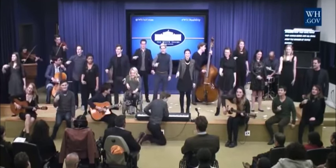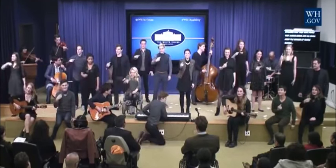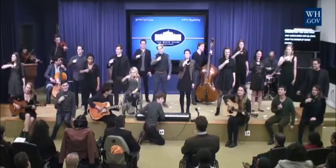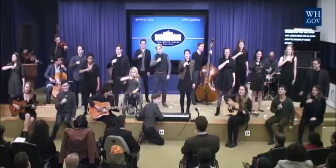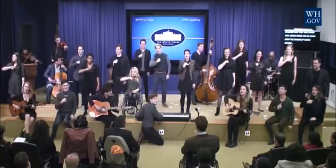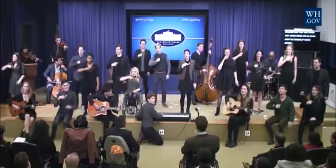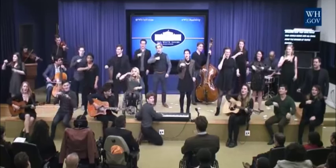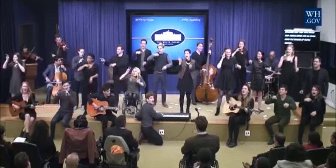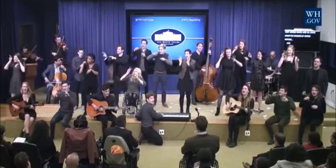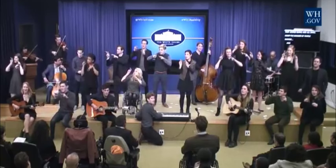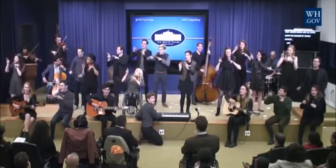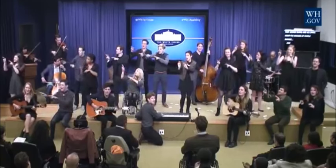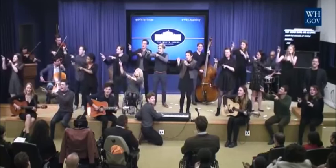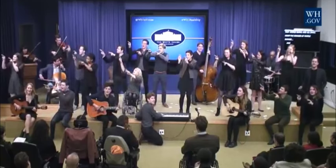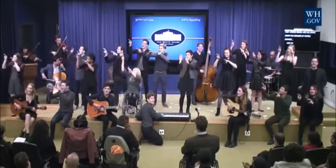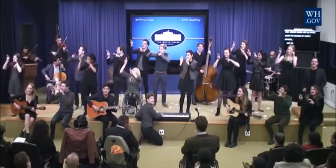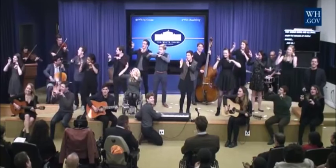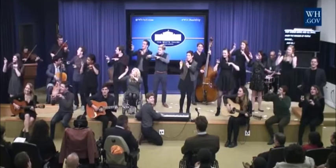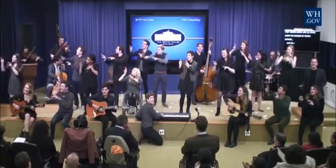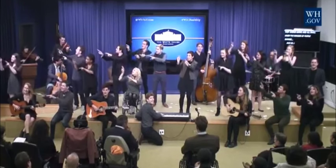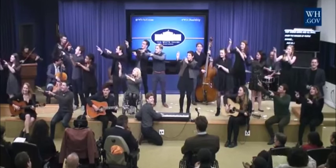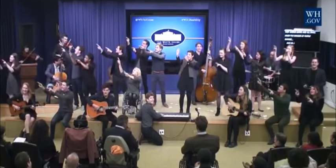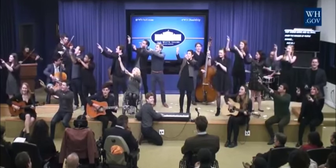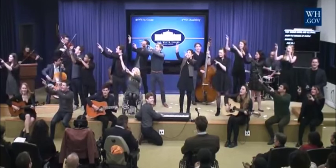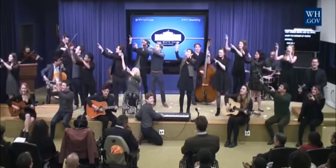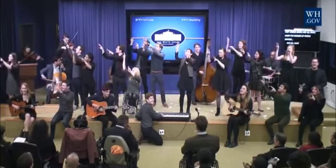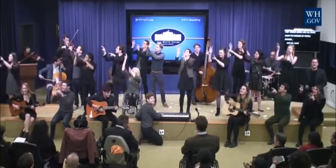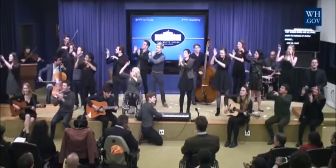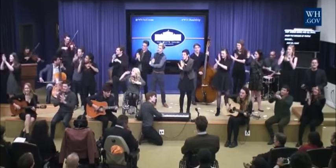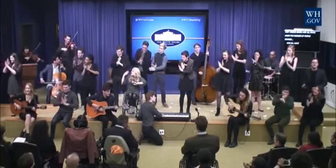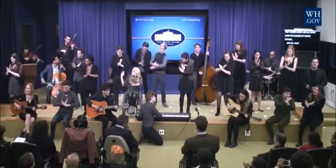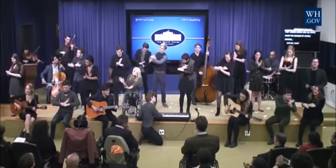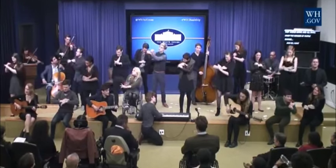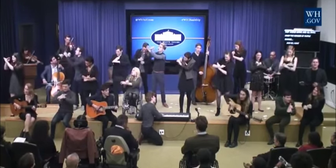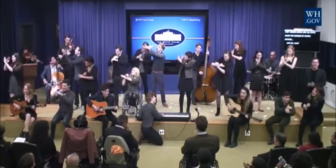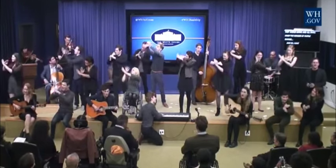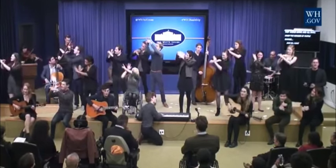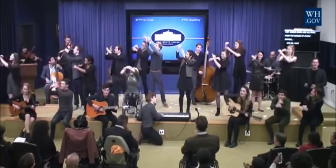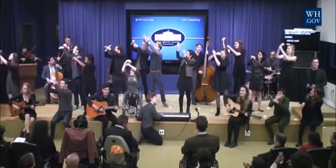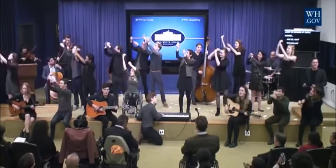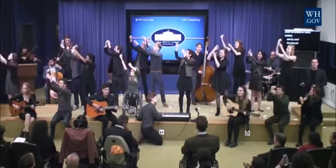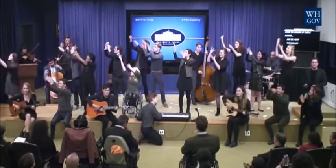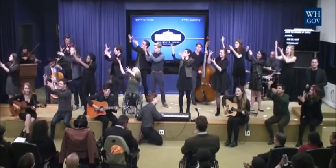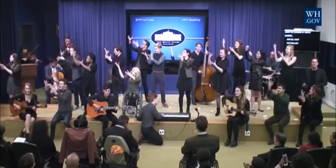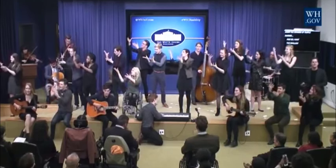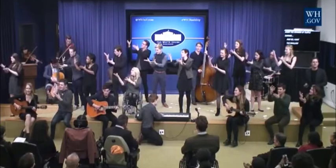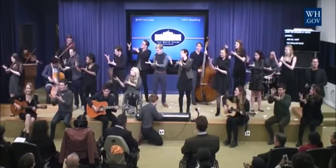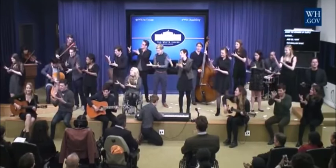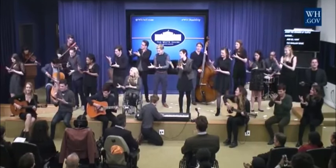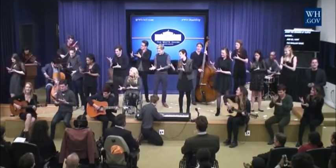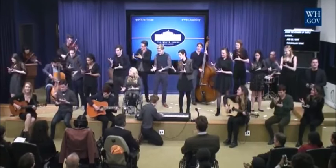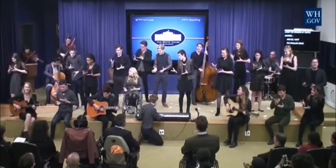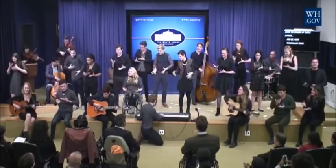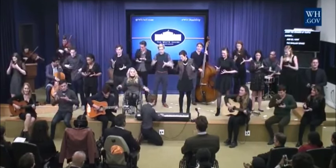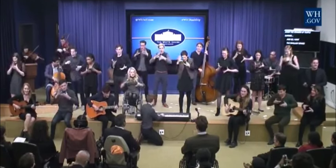And so, I wait The swallow brings